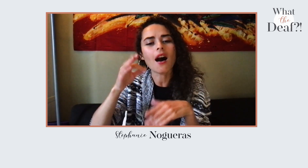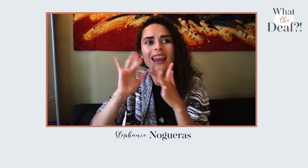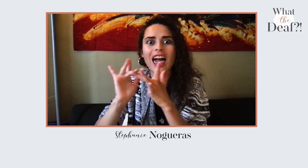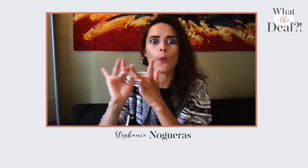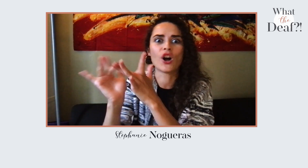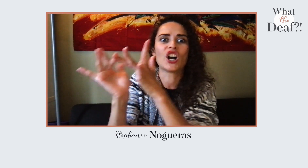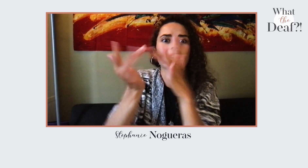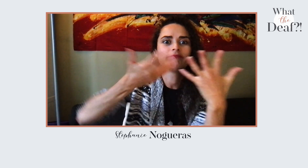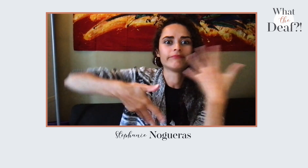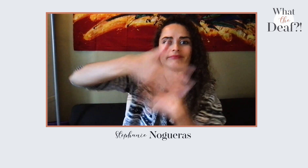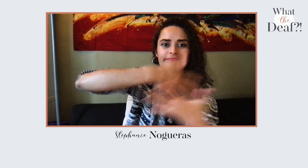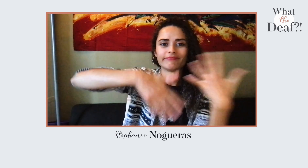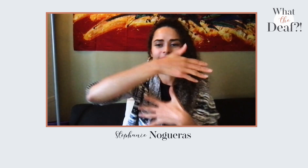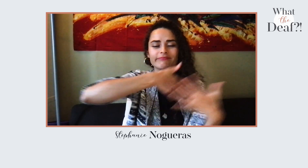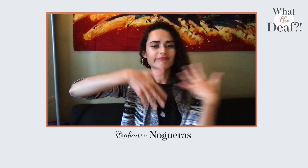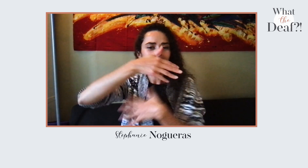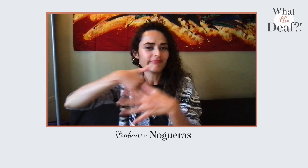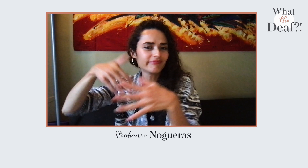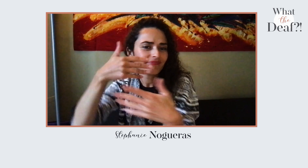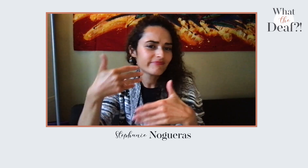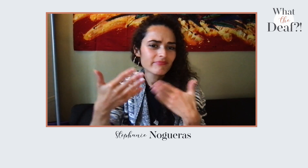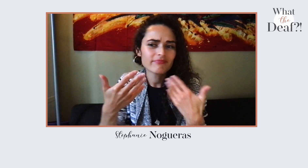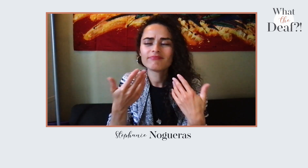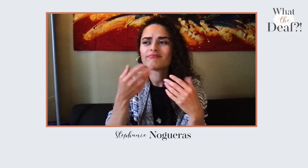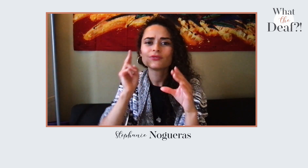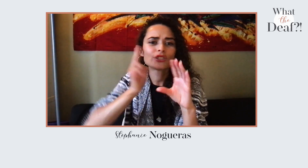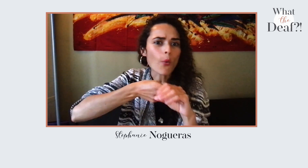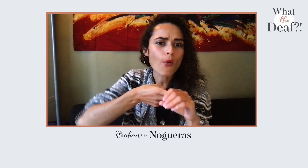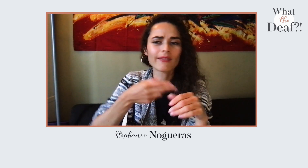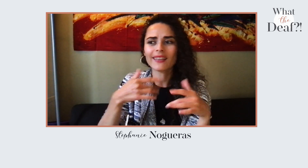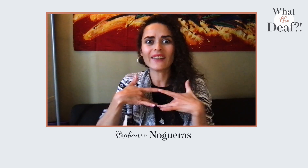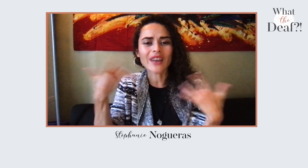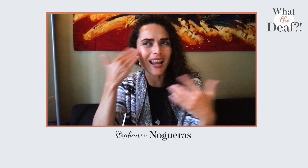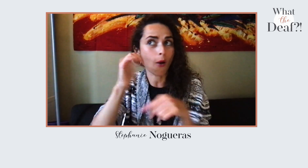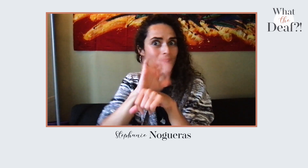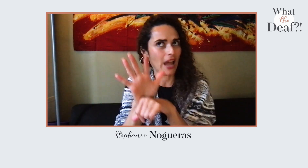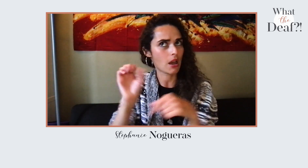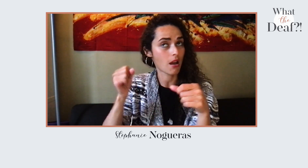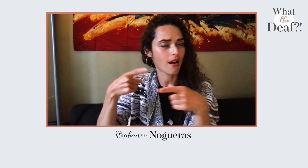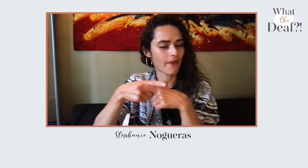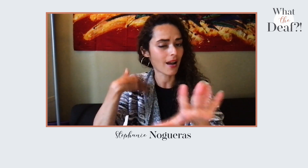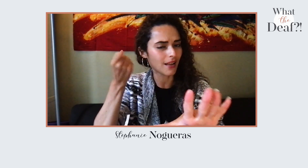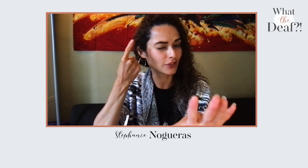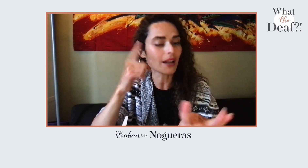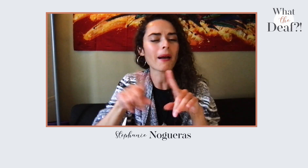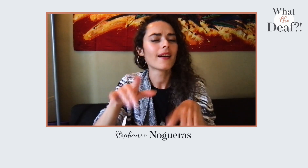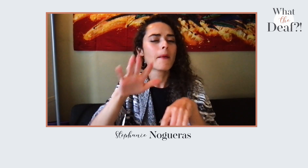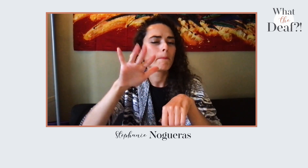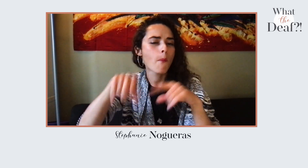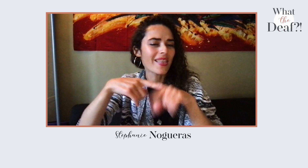so that you're able to find a network and communicate with individuals. You can go ahead, once, you know, COVID settles,